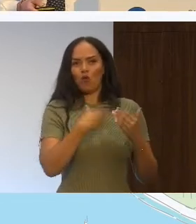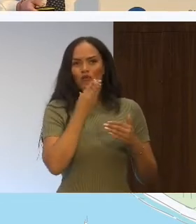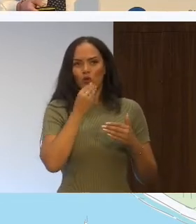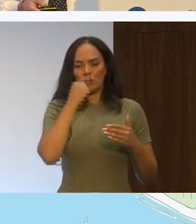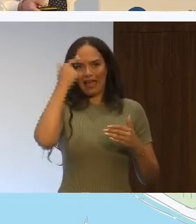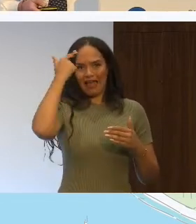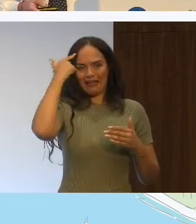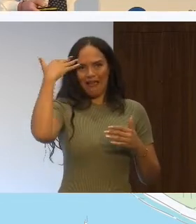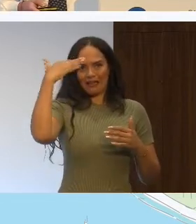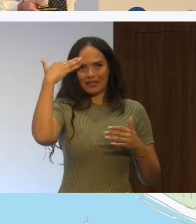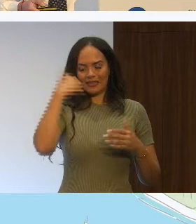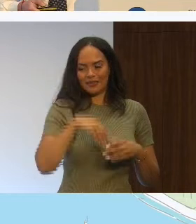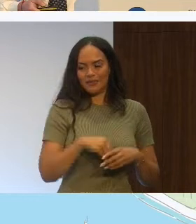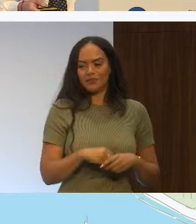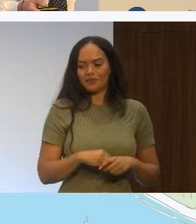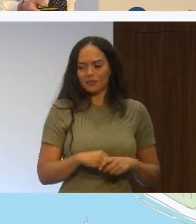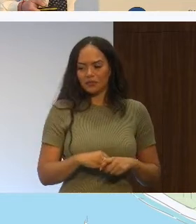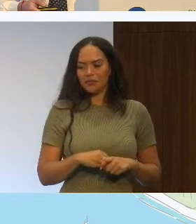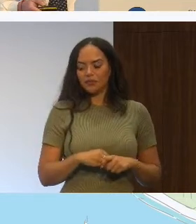with simple analgesics and nonsteroidal anti-inflammatory drugs.